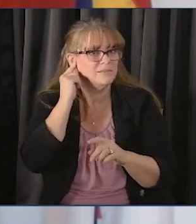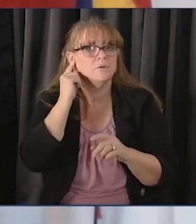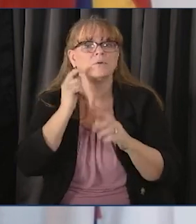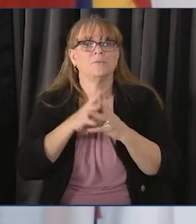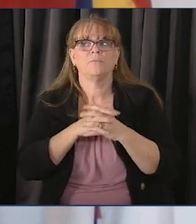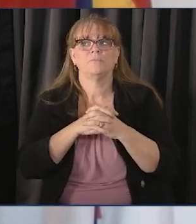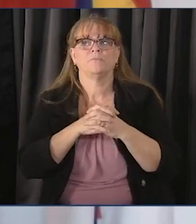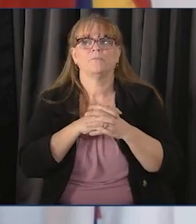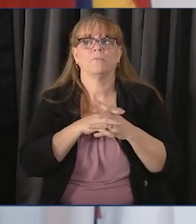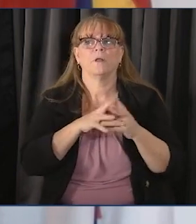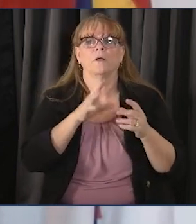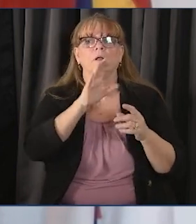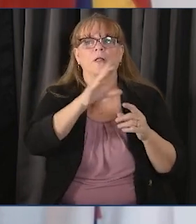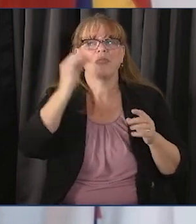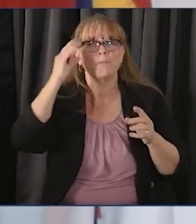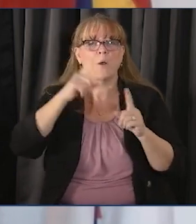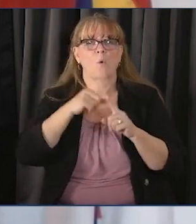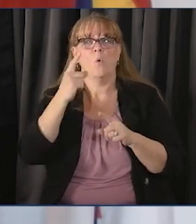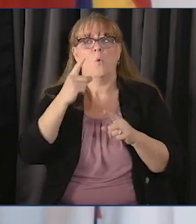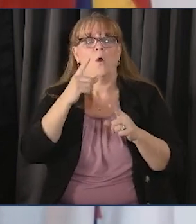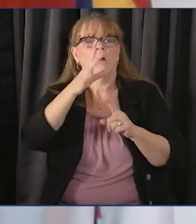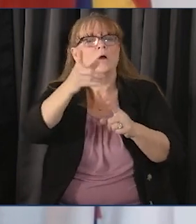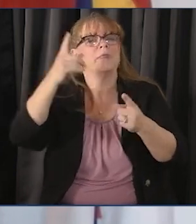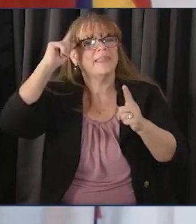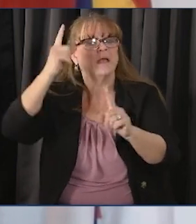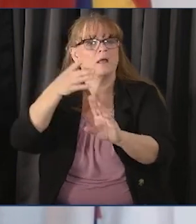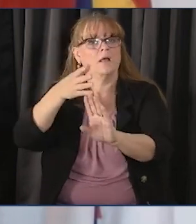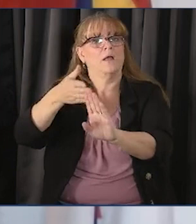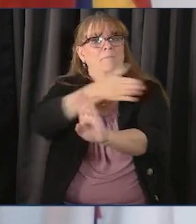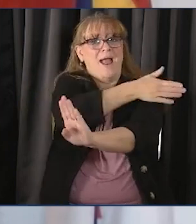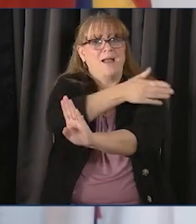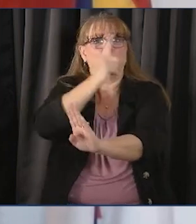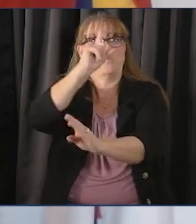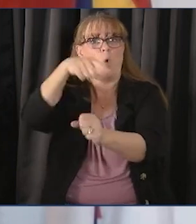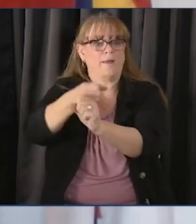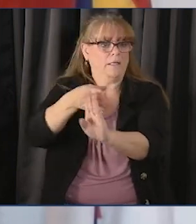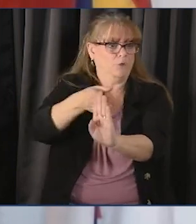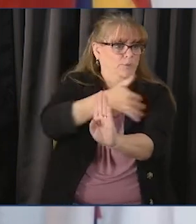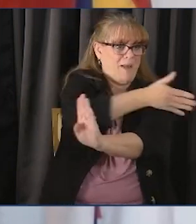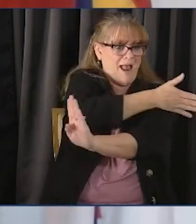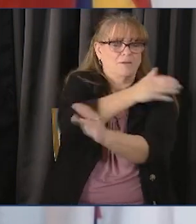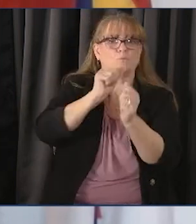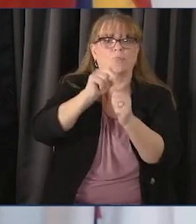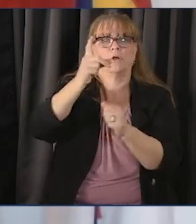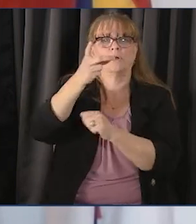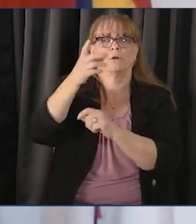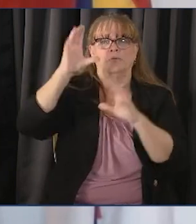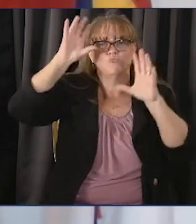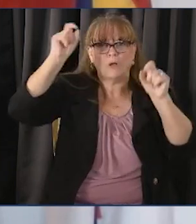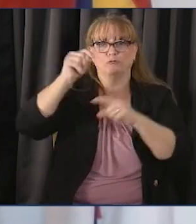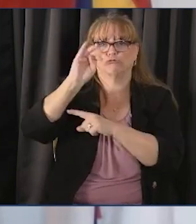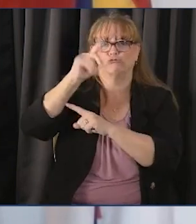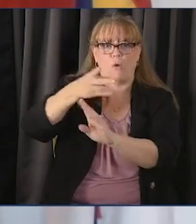would be your big takeaway, and what do you I guess you've already answered kind of what you hope to change with the next administration? Well,